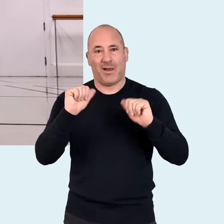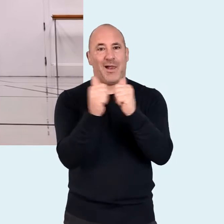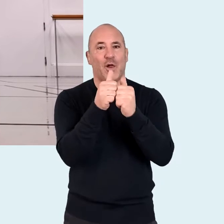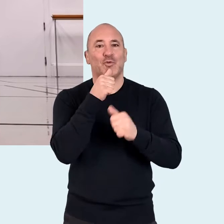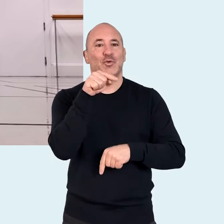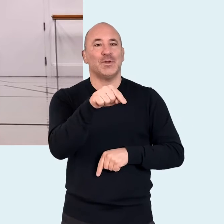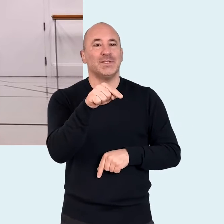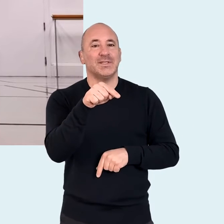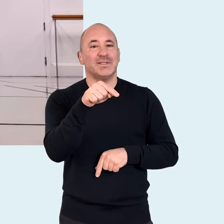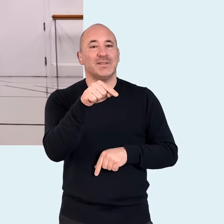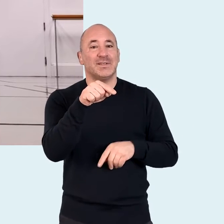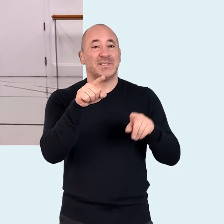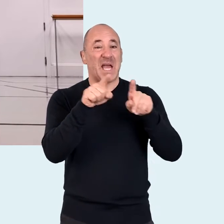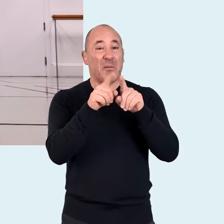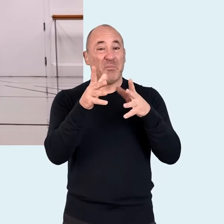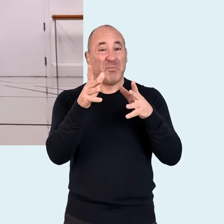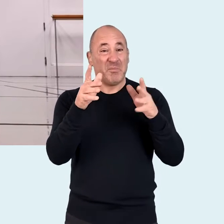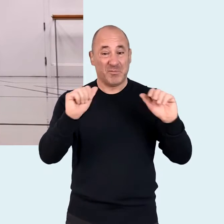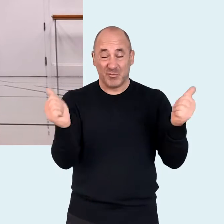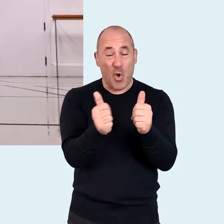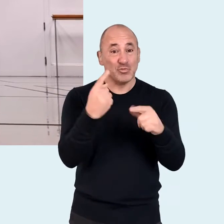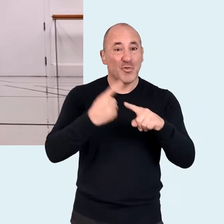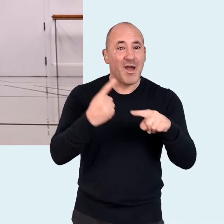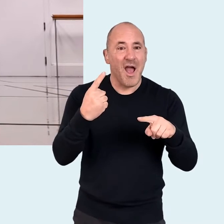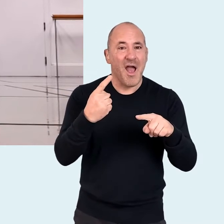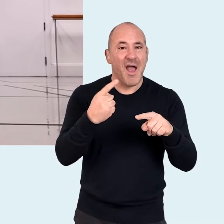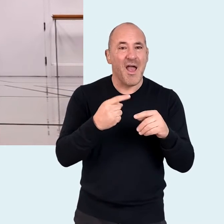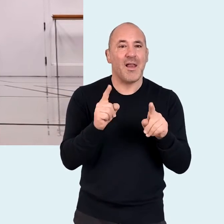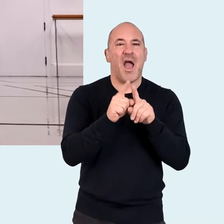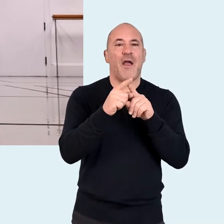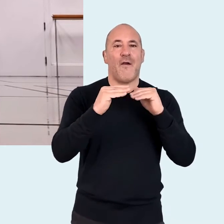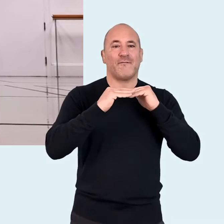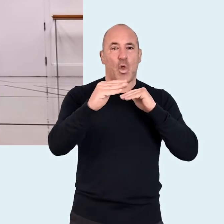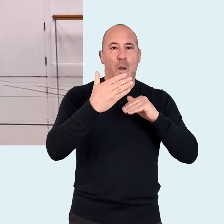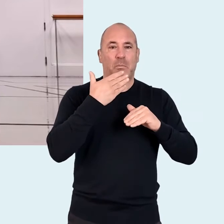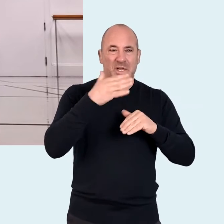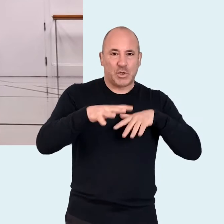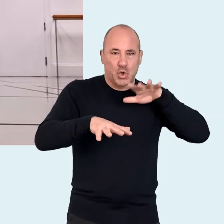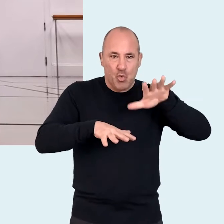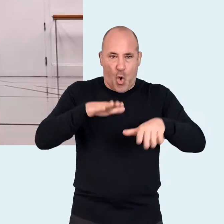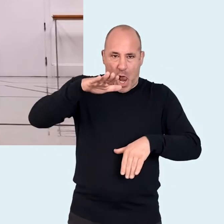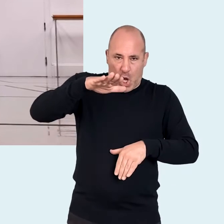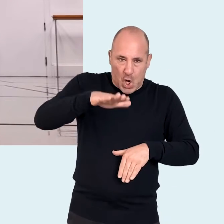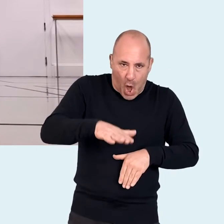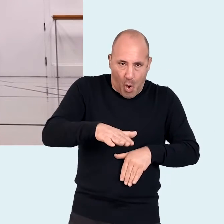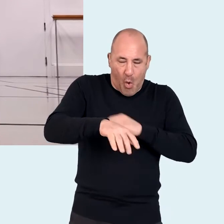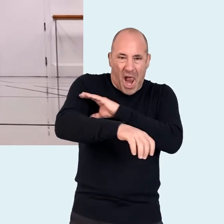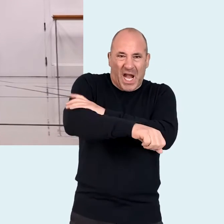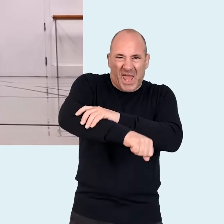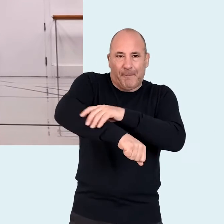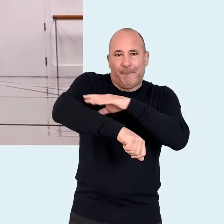other people in the space can use. It also create shortcuts. You don't have to say, "Crawl